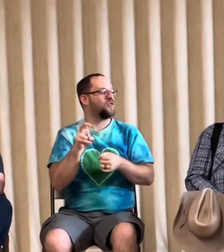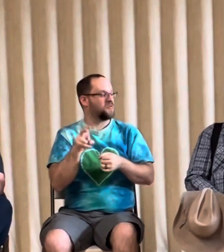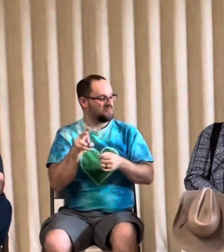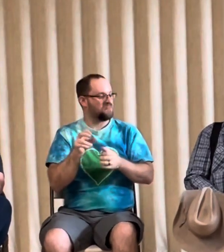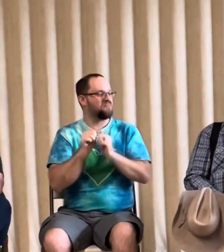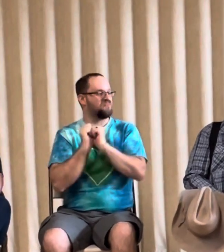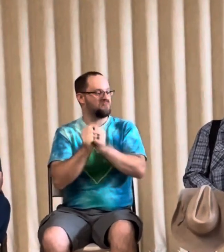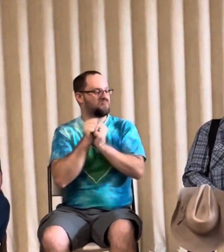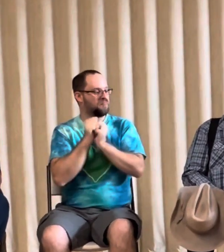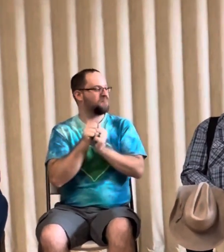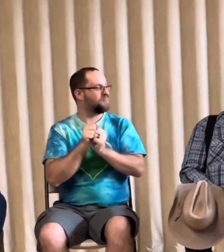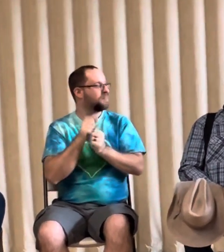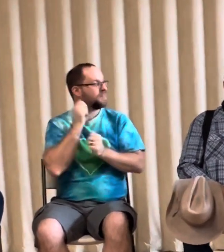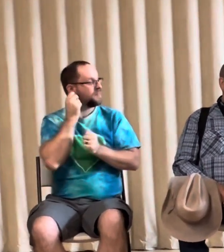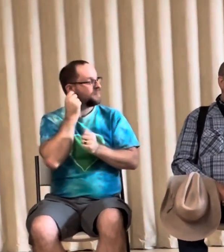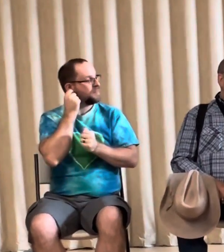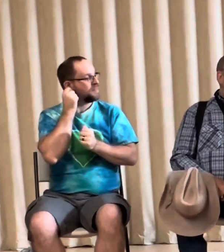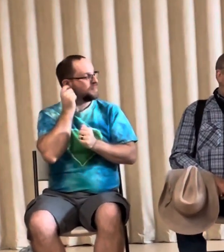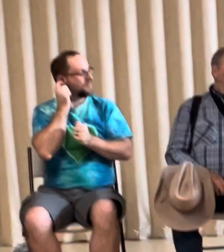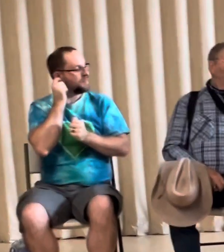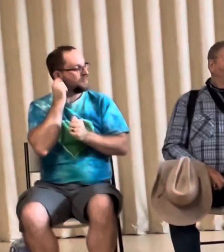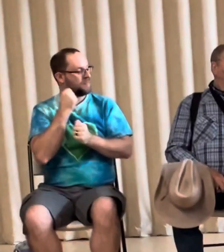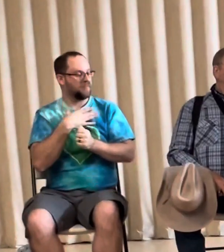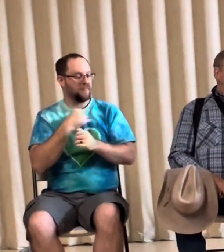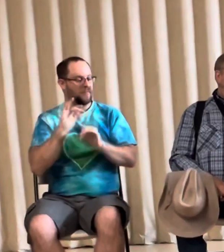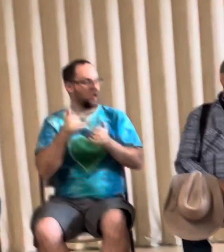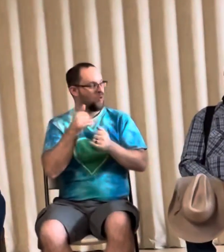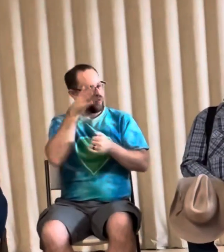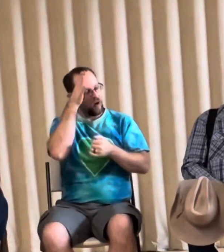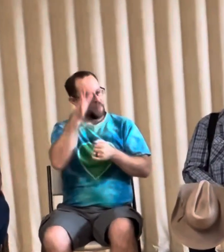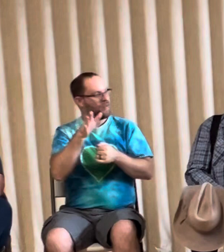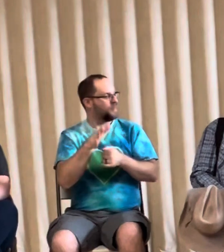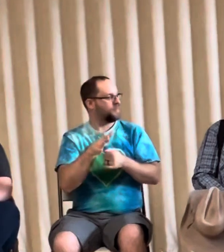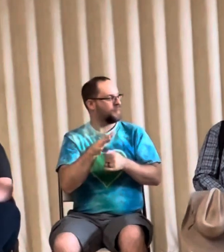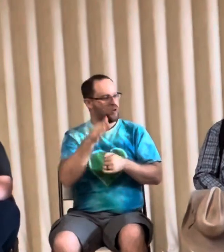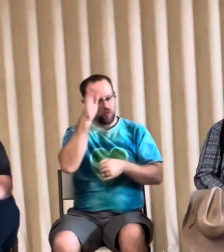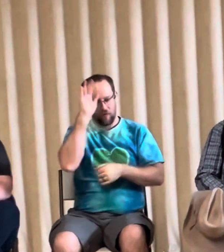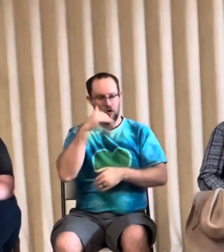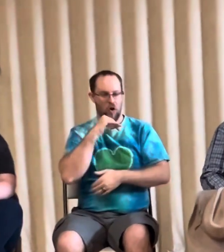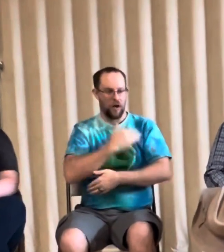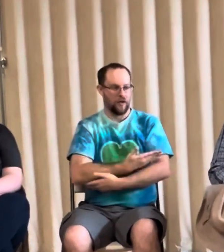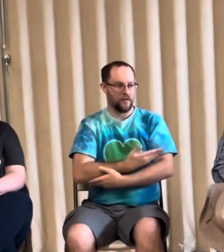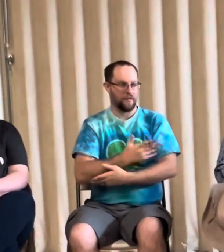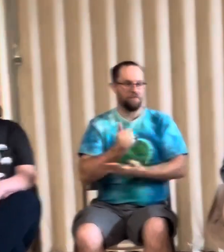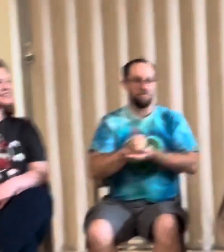That's a good part. I liked how Grandpa and the granddaughter helped each other use the toolbox